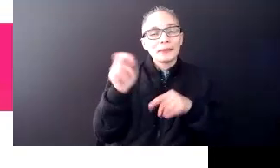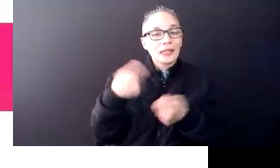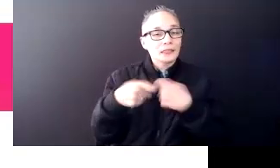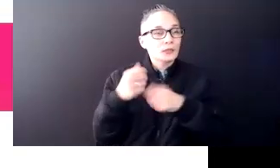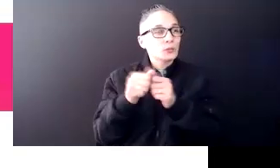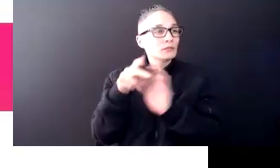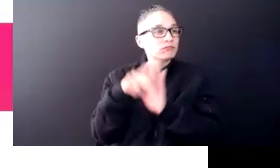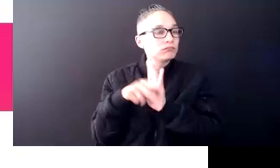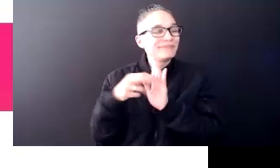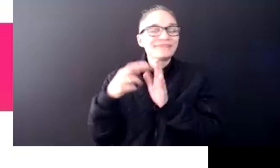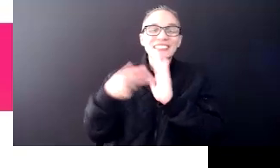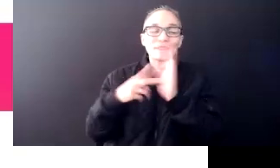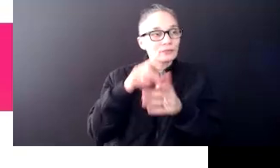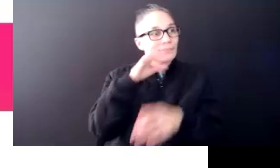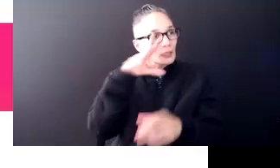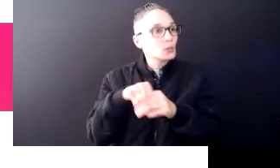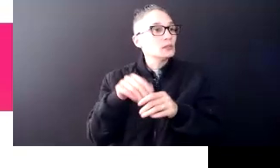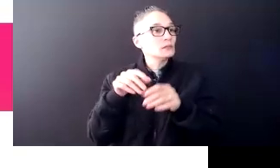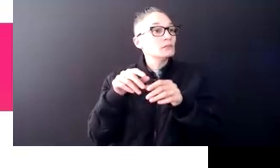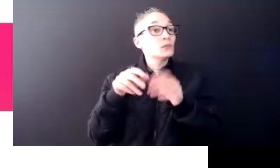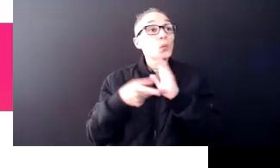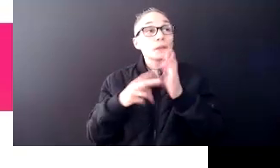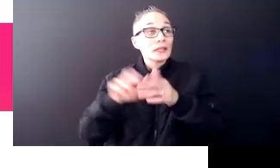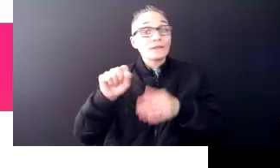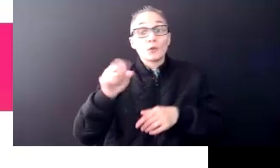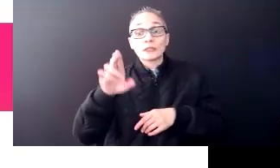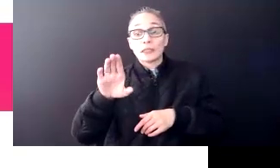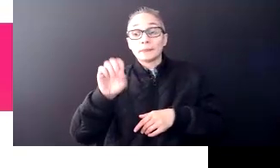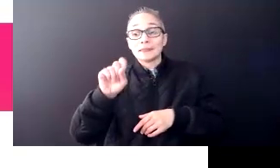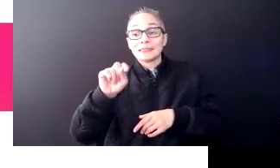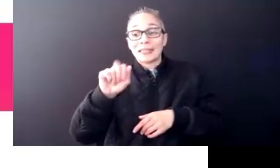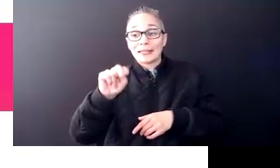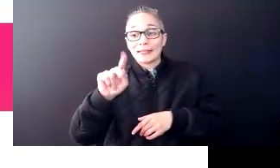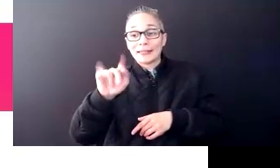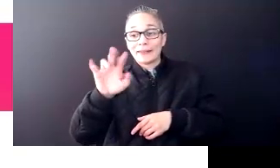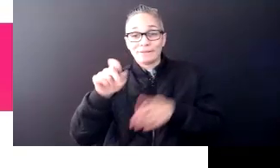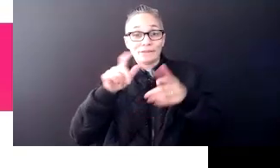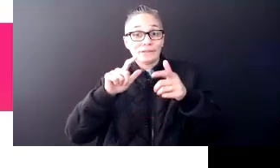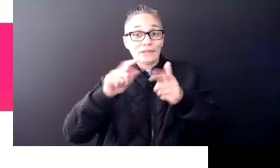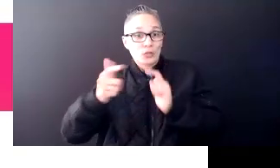for substantive interaction and regular interactions. And so,